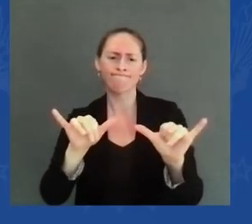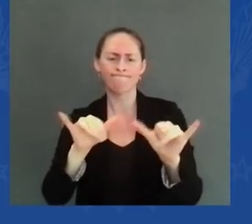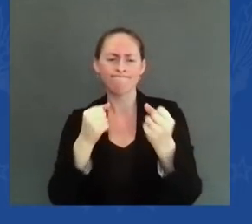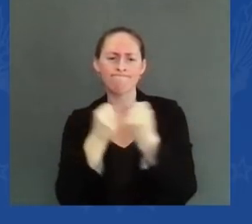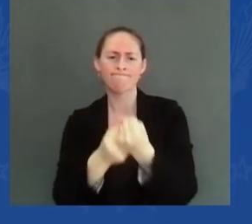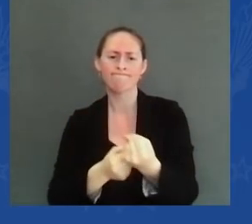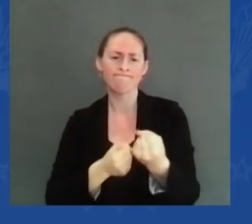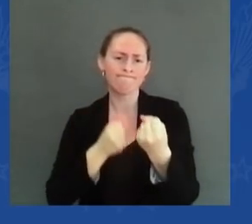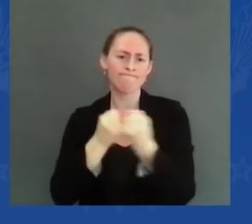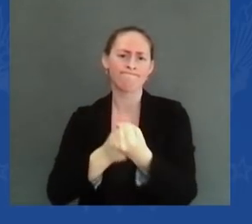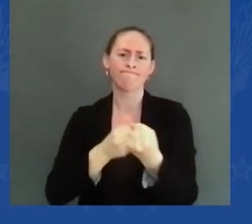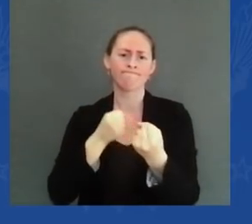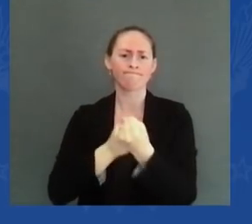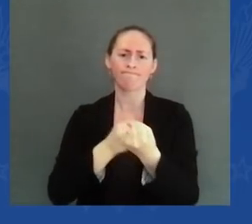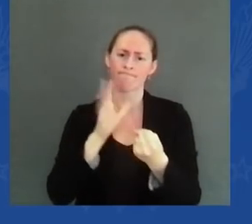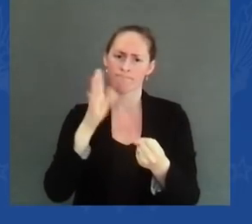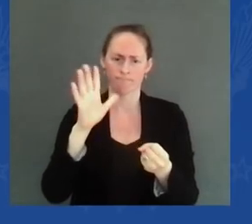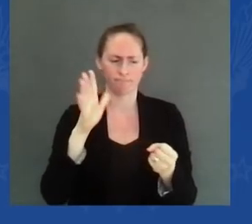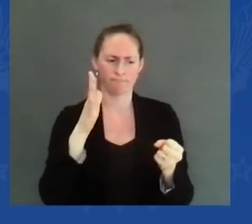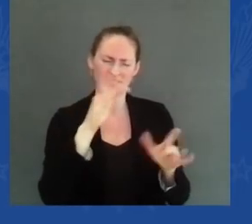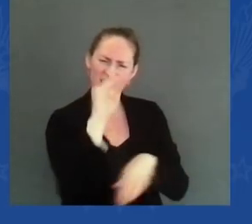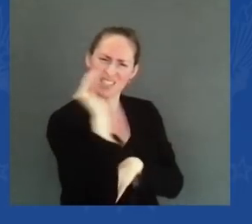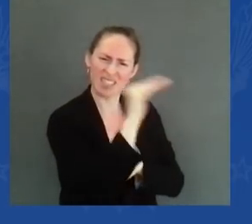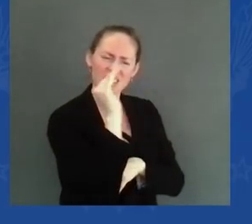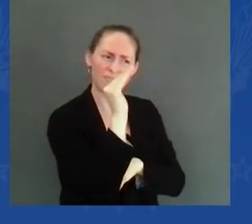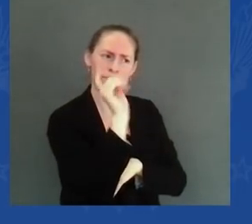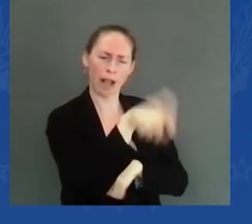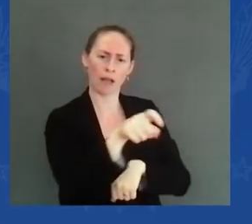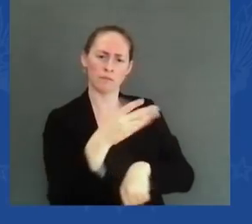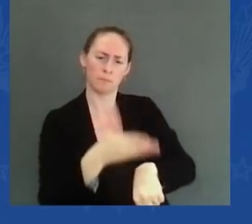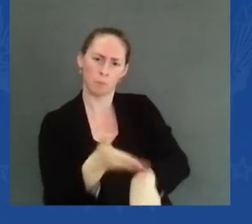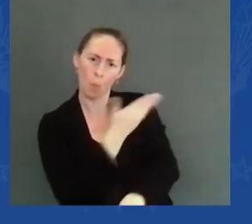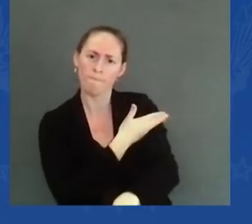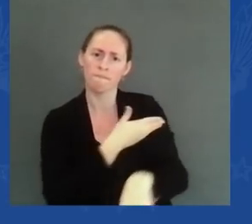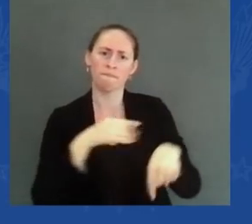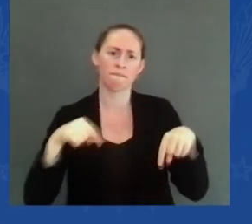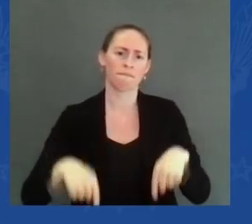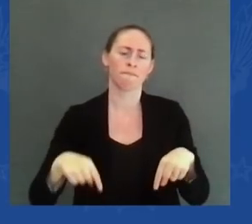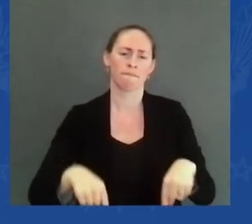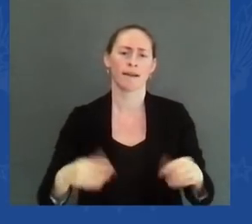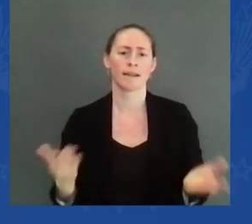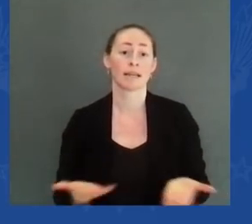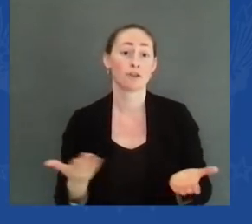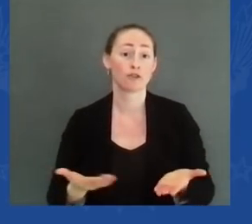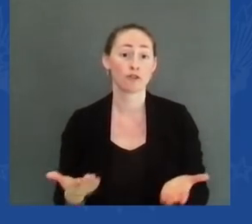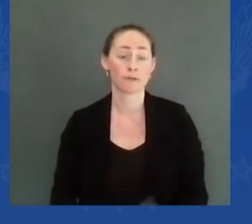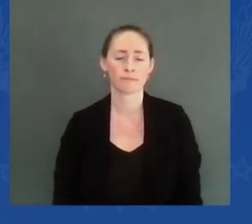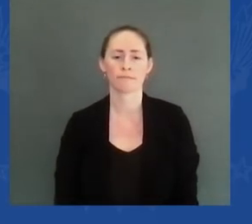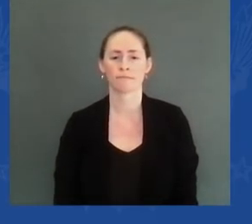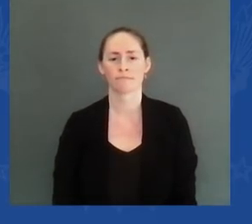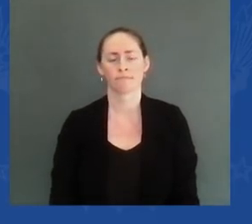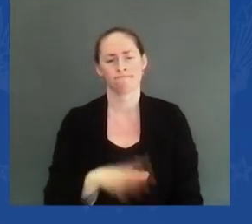Folks -- and we have to take some bold action now to tack- -- tackle the accelerating effects of climate.